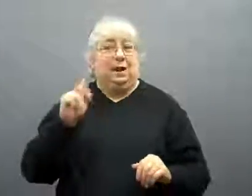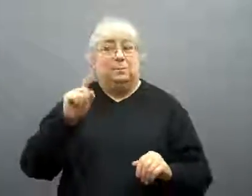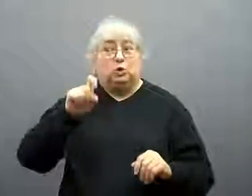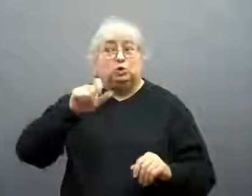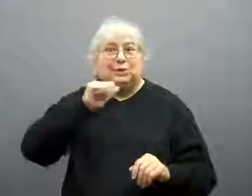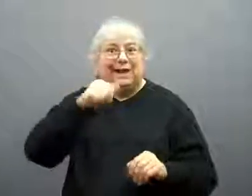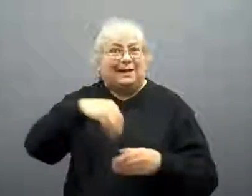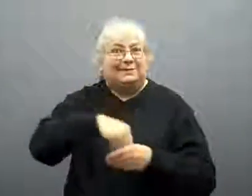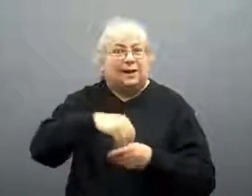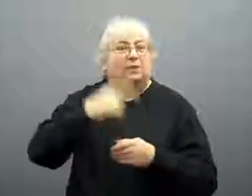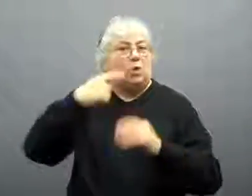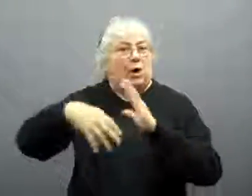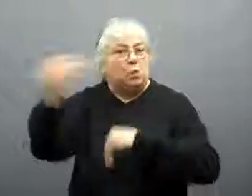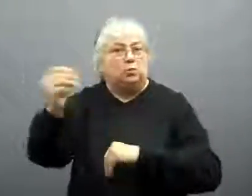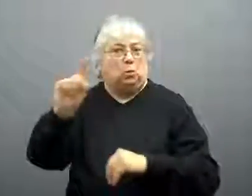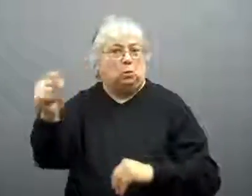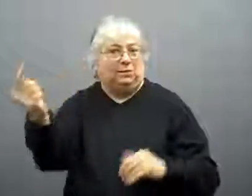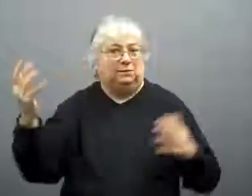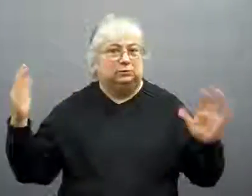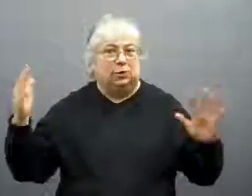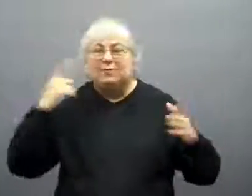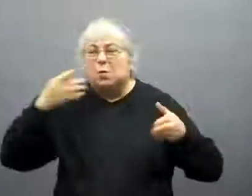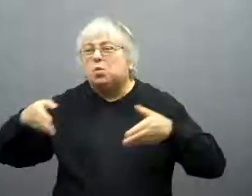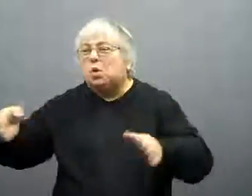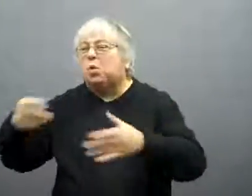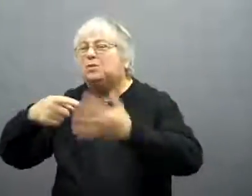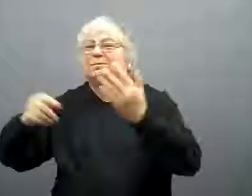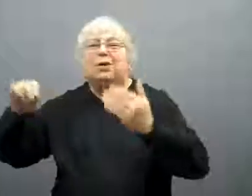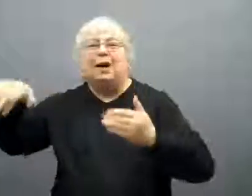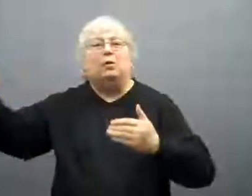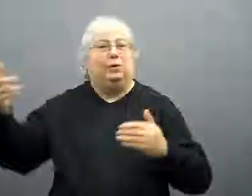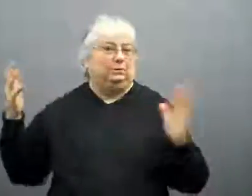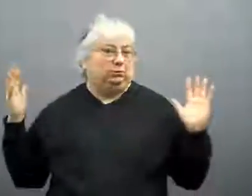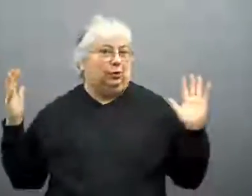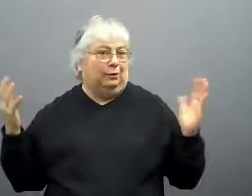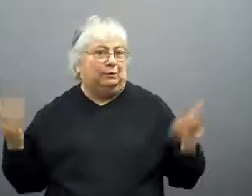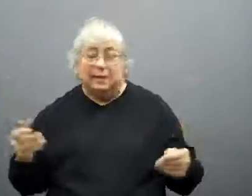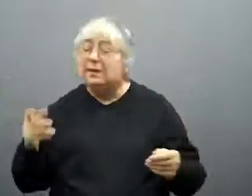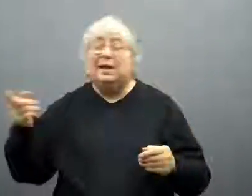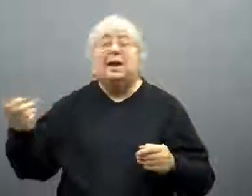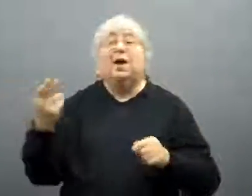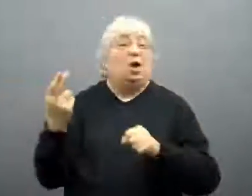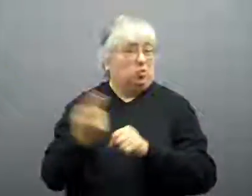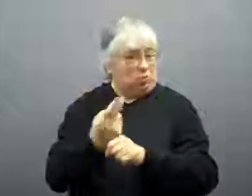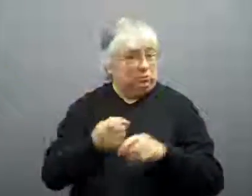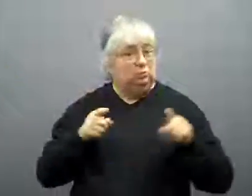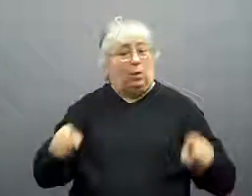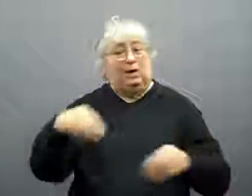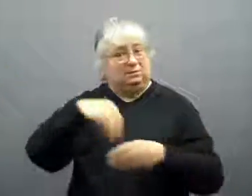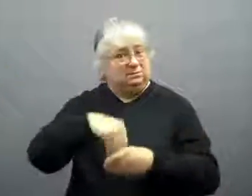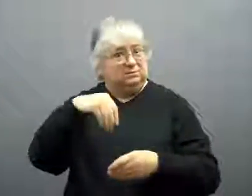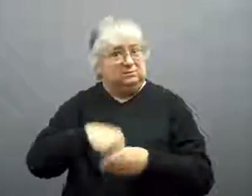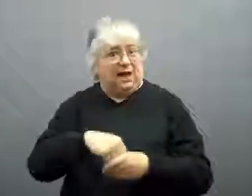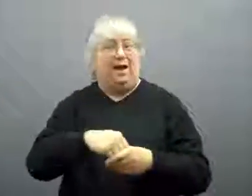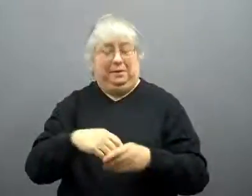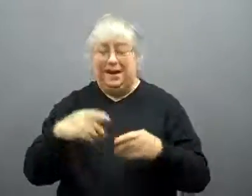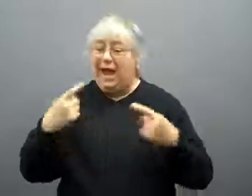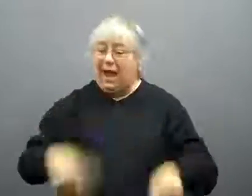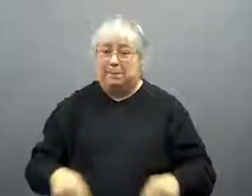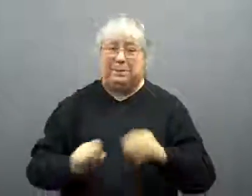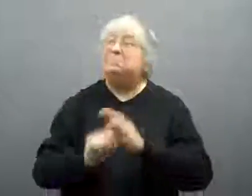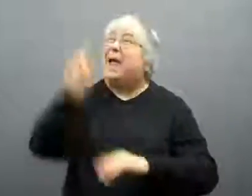But they aren't supposed to be used indoors.